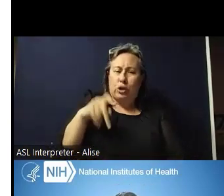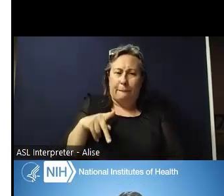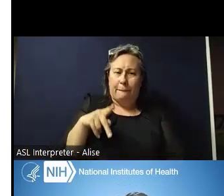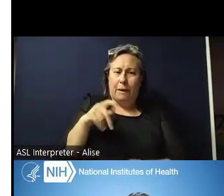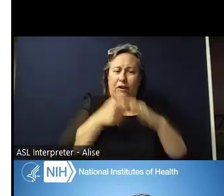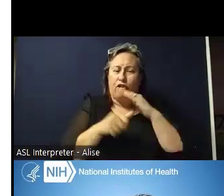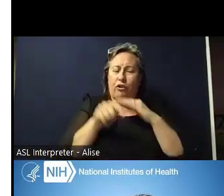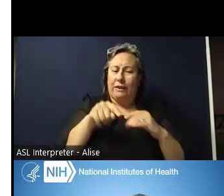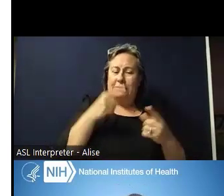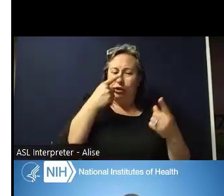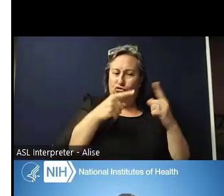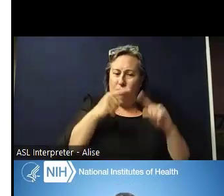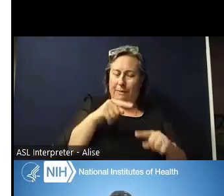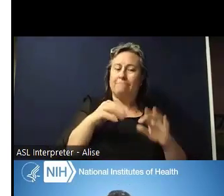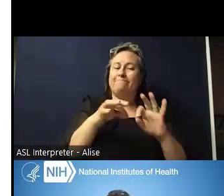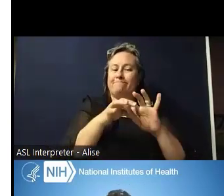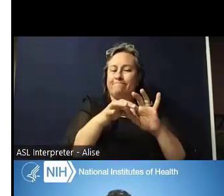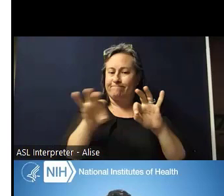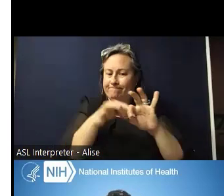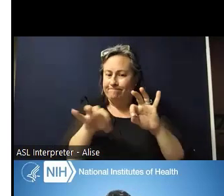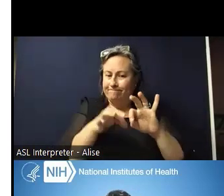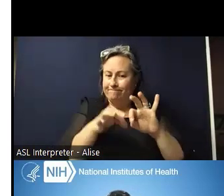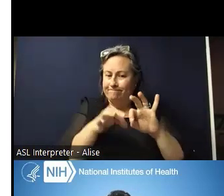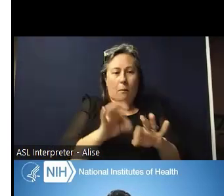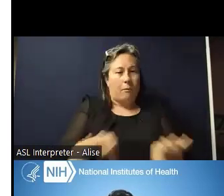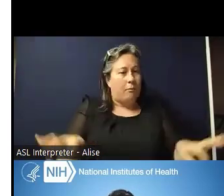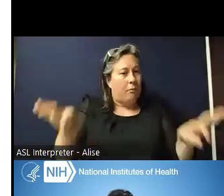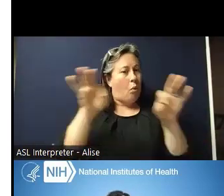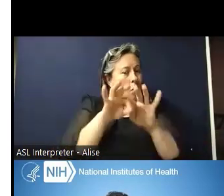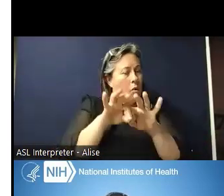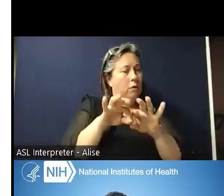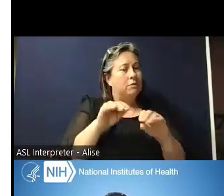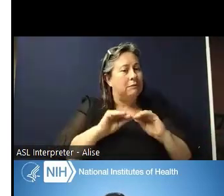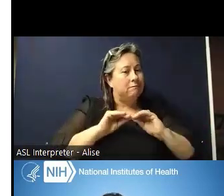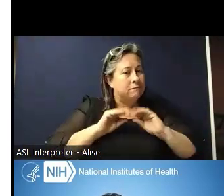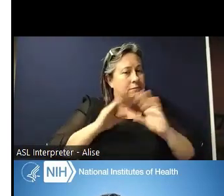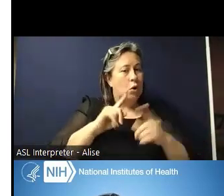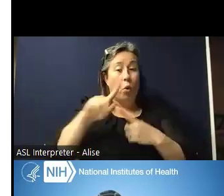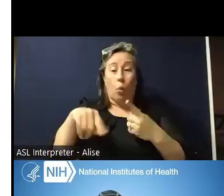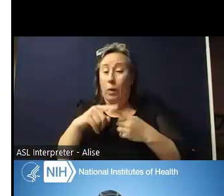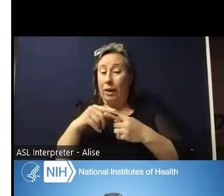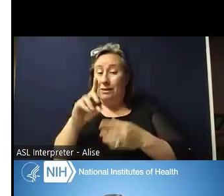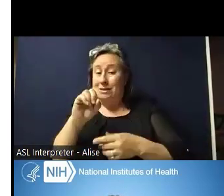Those are the things that need to be really laid out as to when the data will be shared,